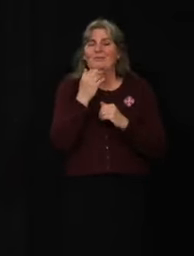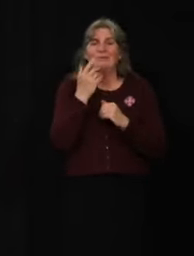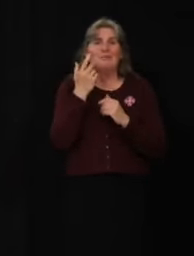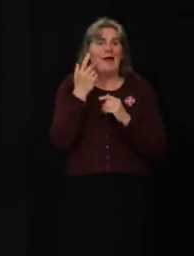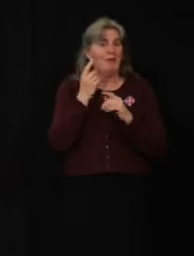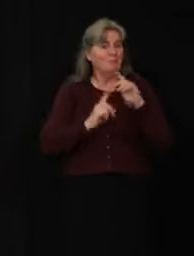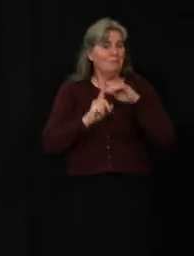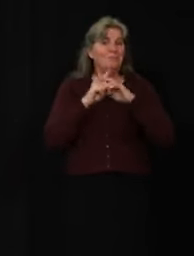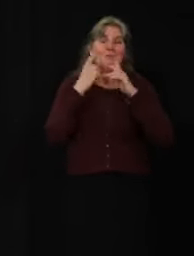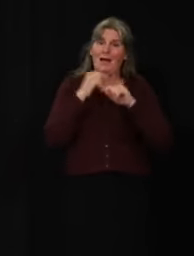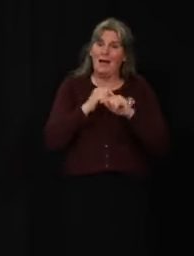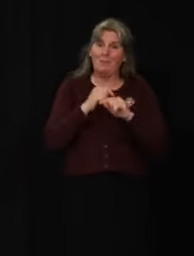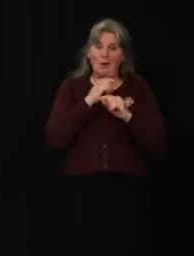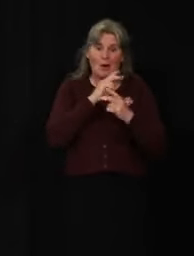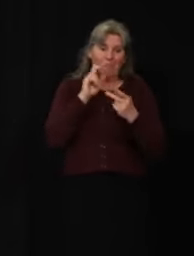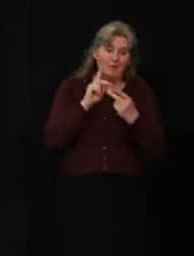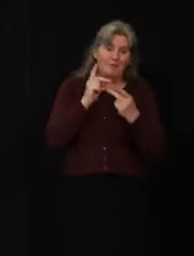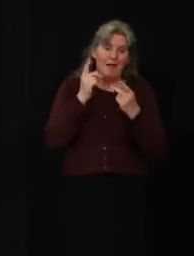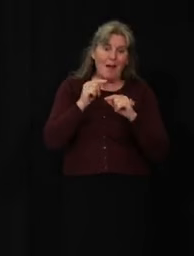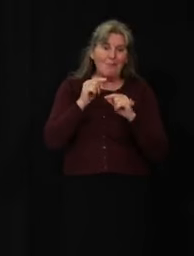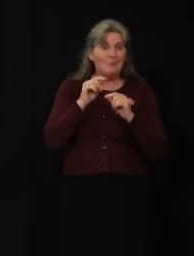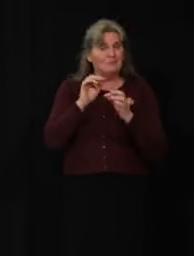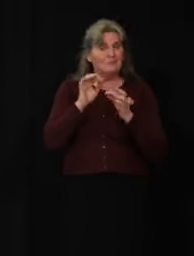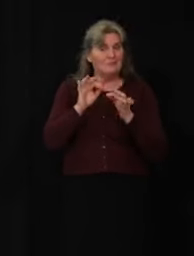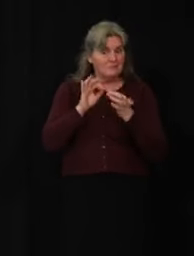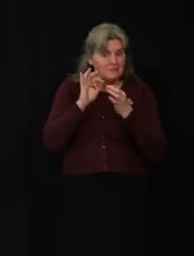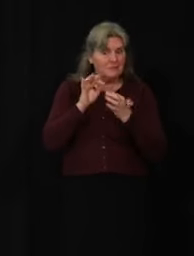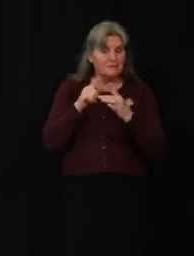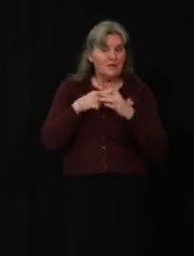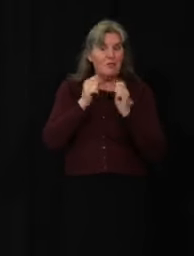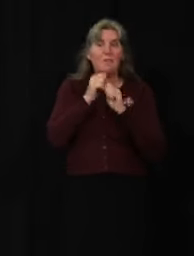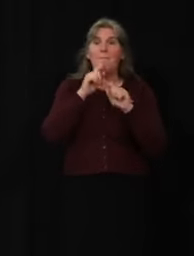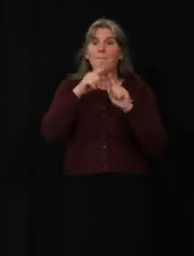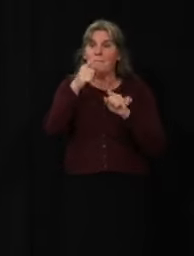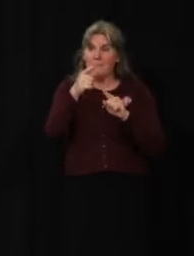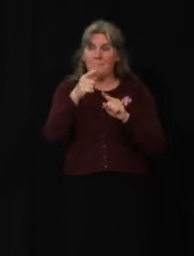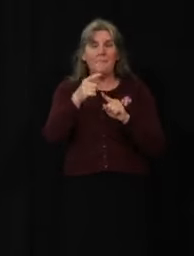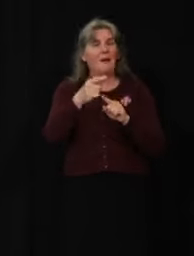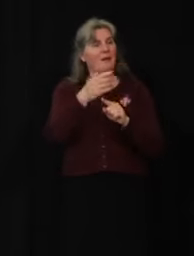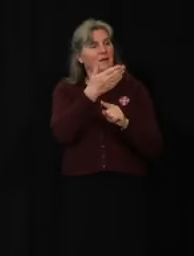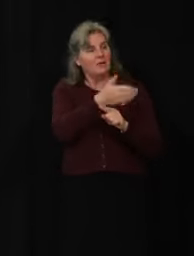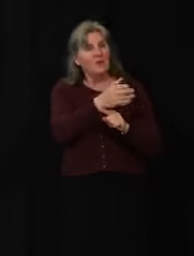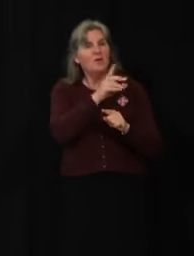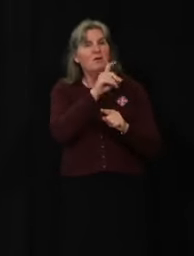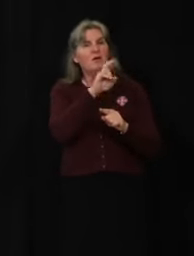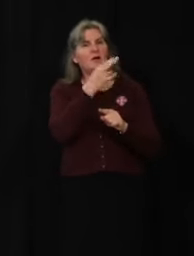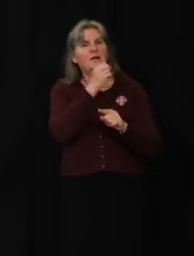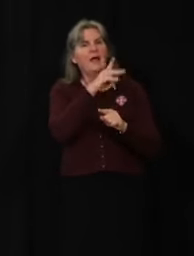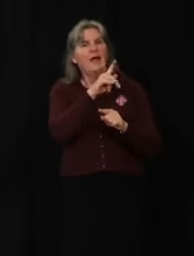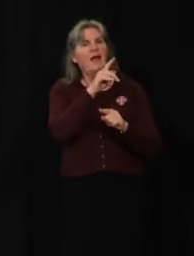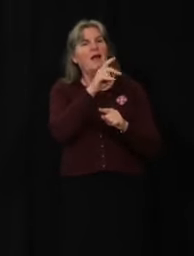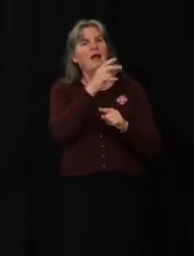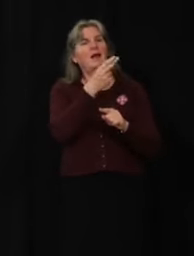this point, can you repeat in French why it would be difficult to give definite dates or